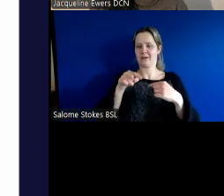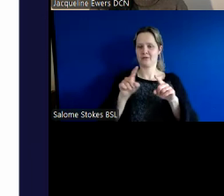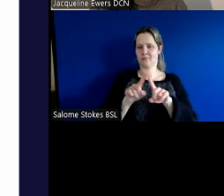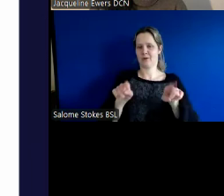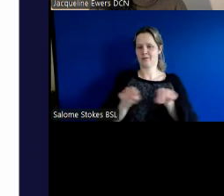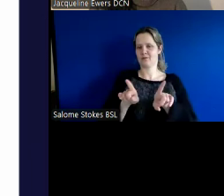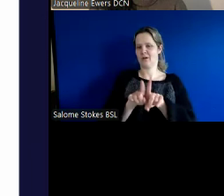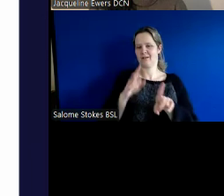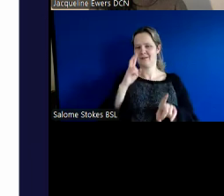Okay.